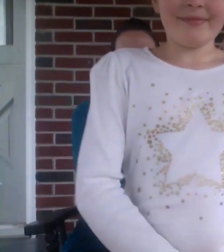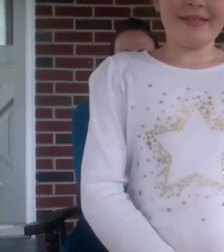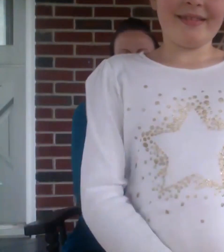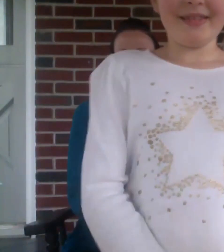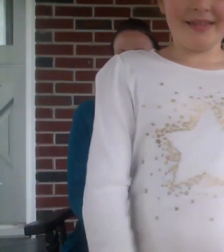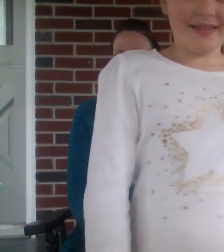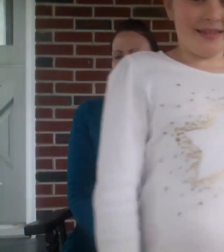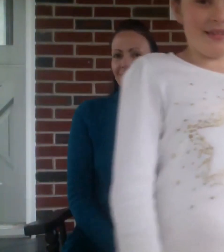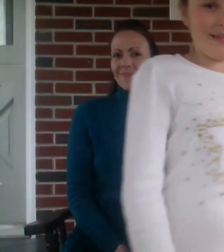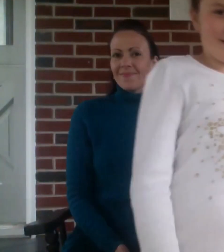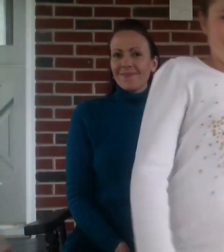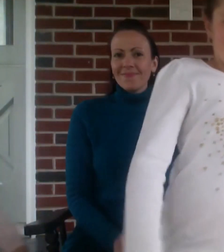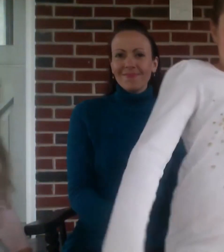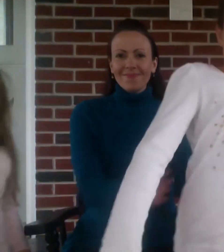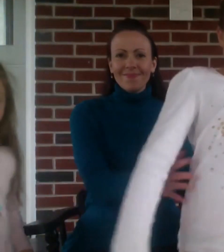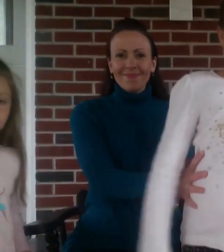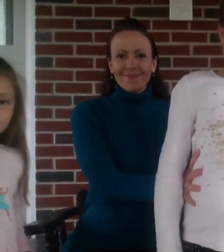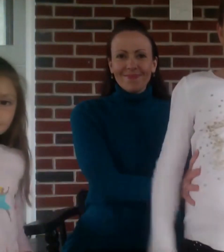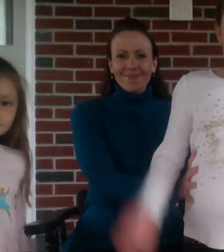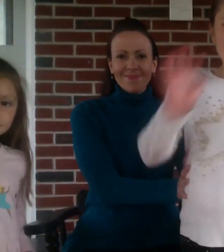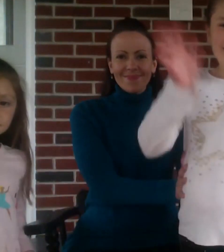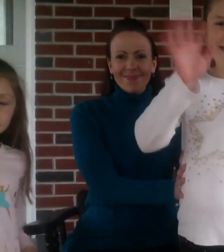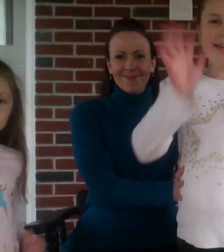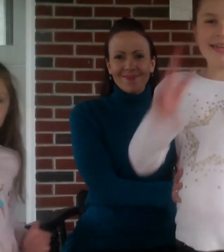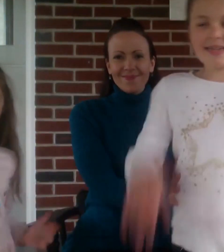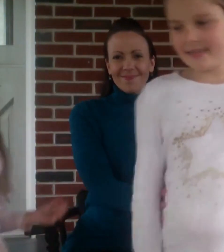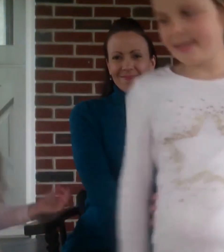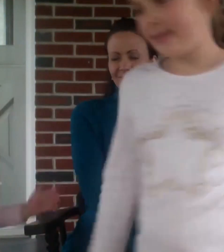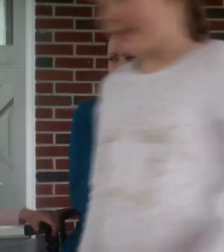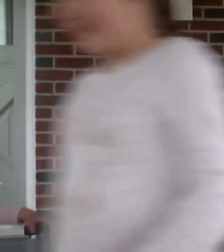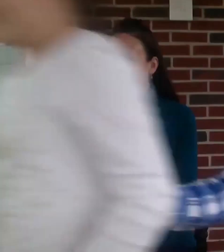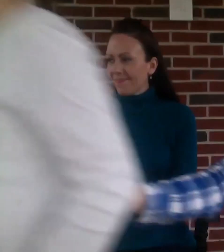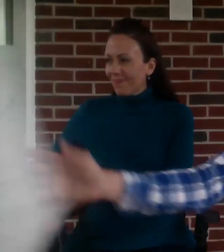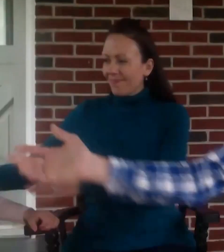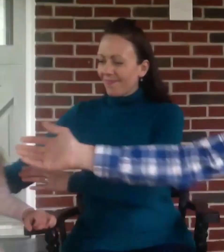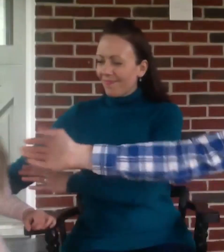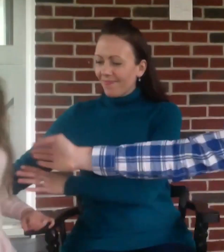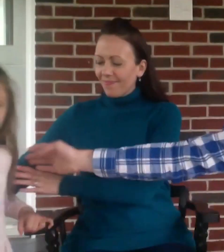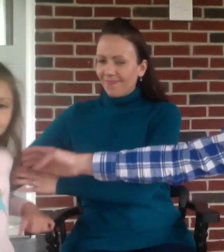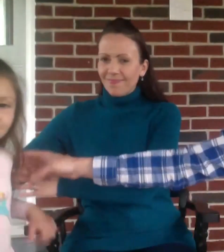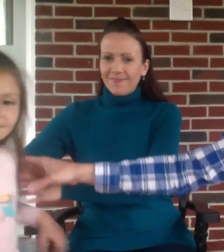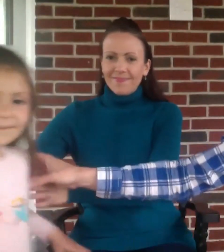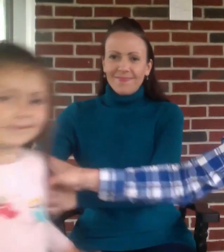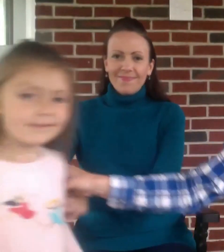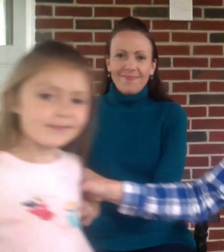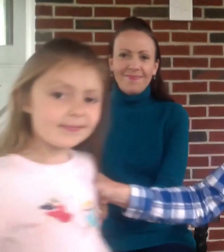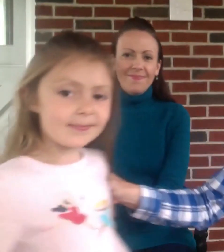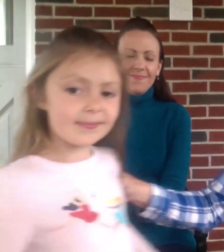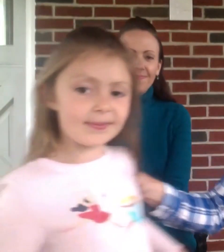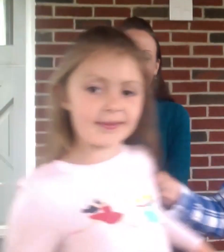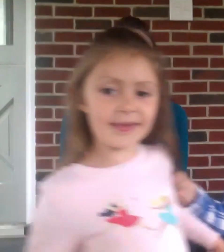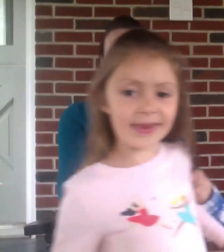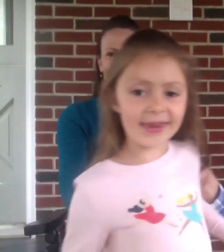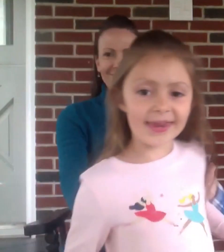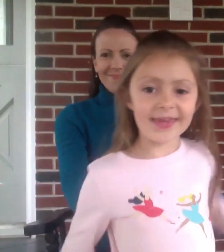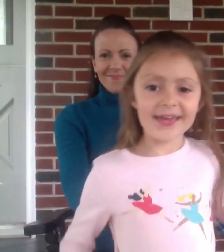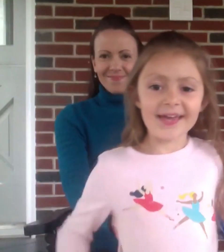And our youngest daughter. Can you wave? Hello. Go and sit, listen to the adult, please.